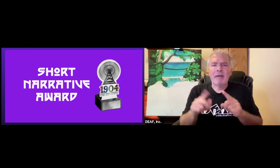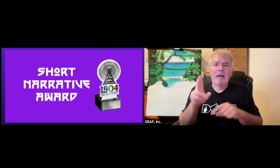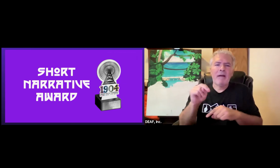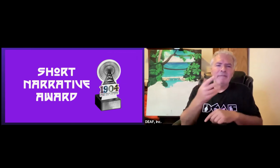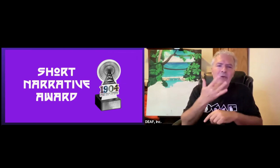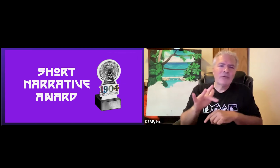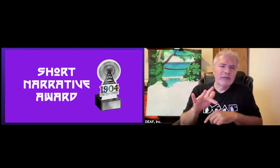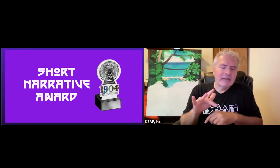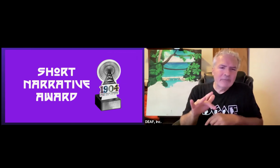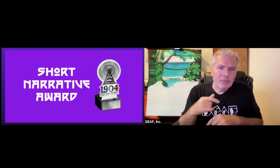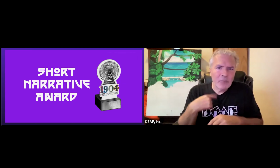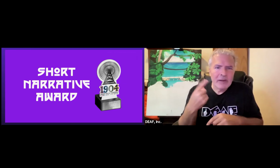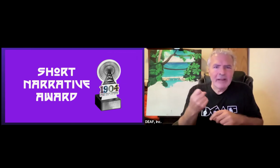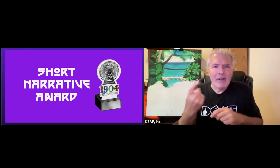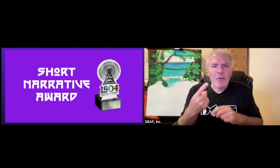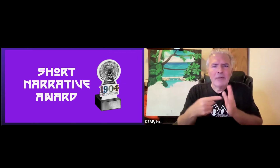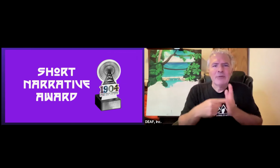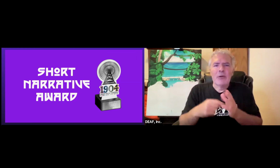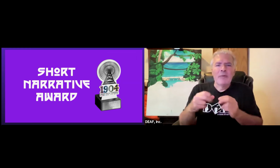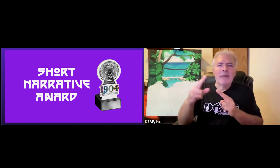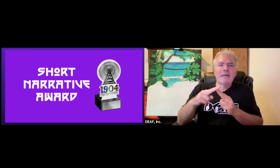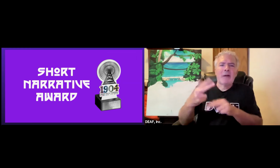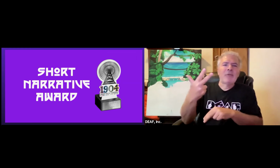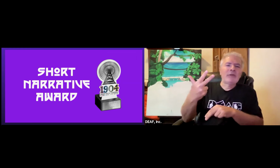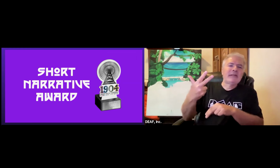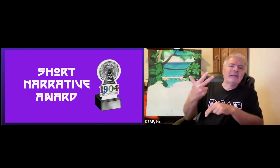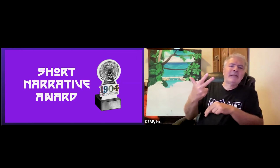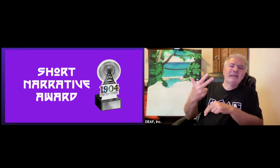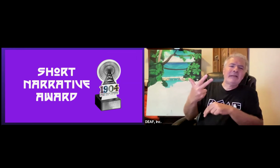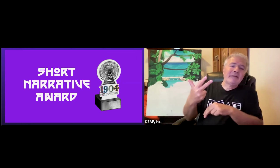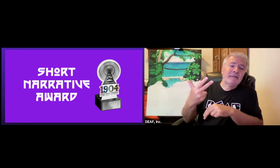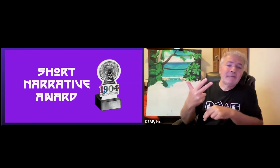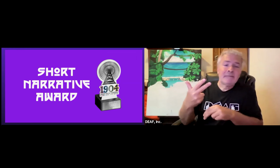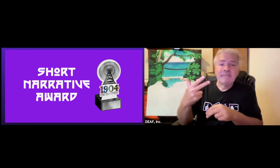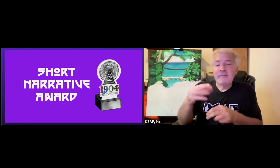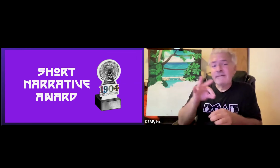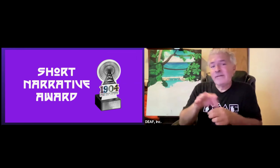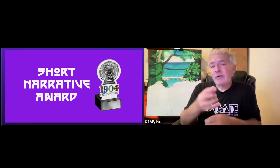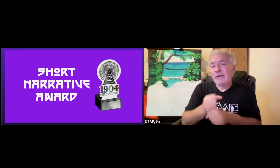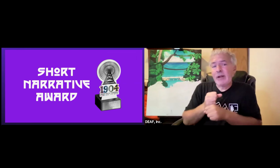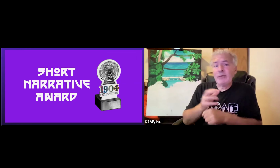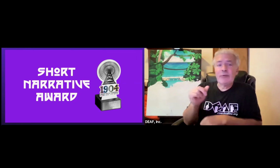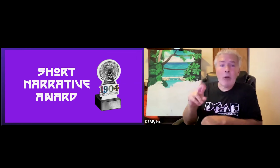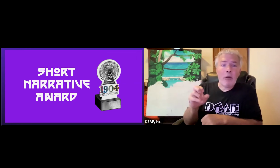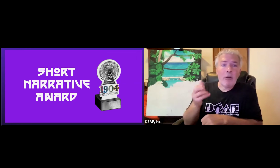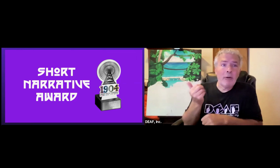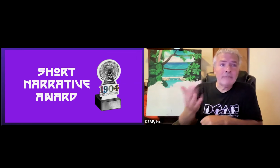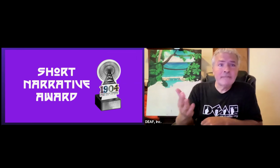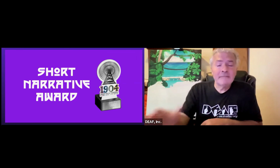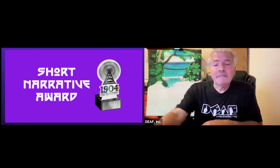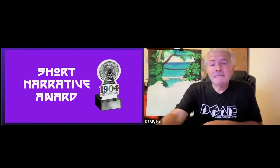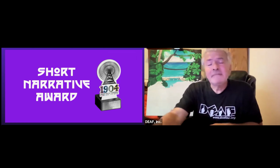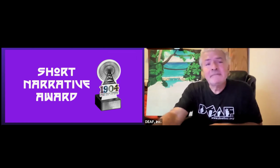Many, many wonderful videos. We were just really lucky. But we could only pick, again, the top three.